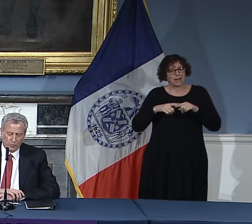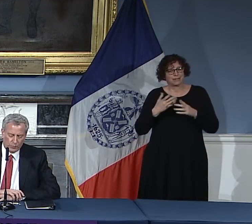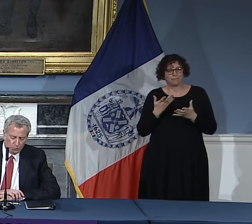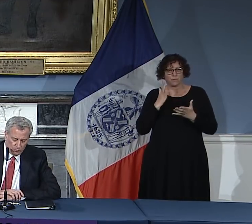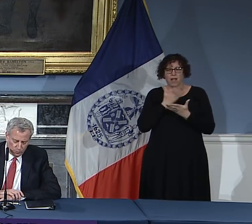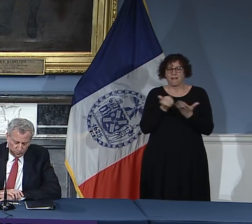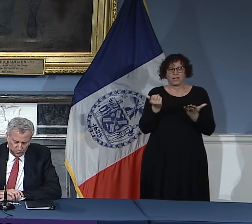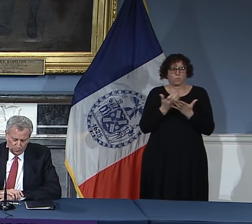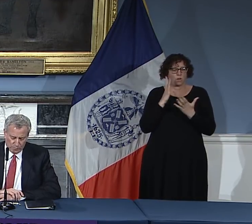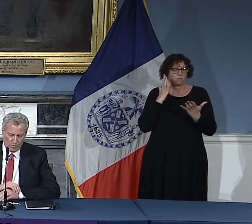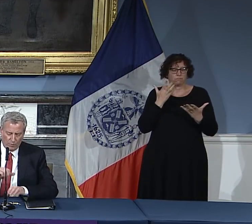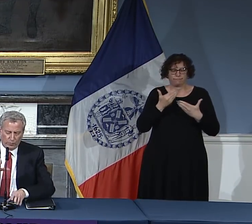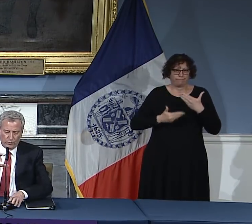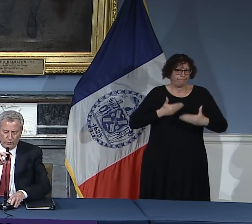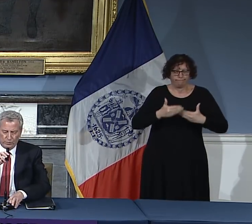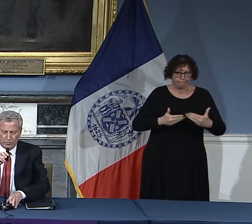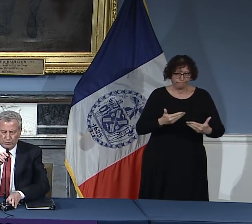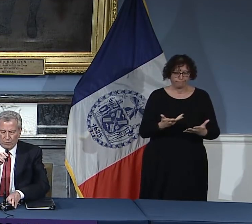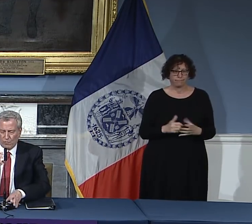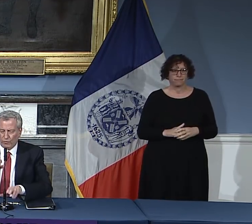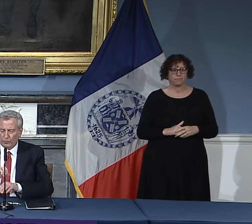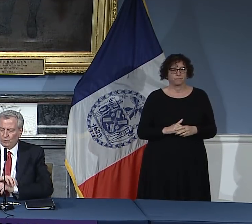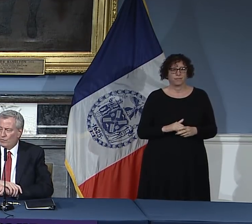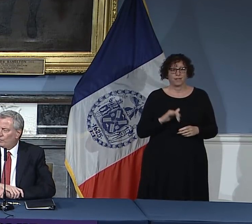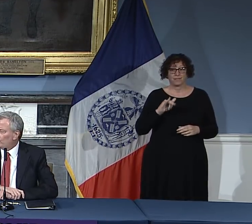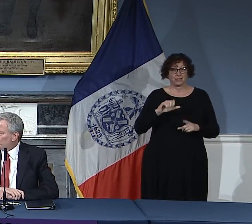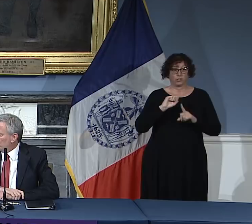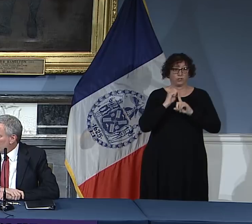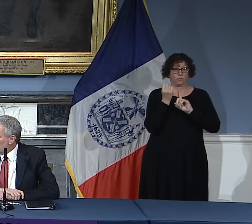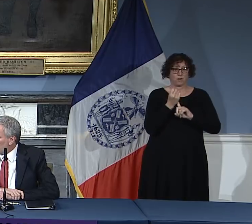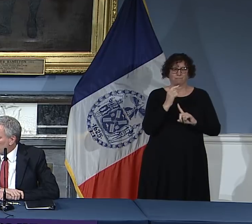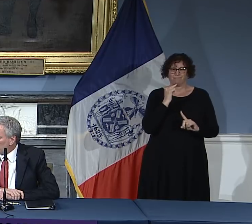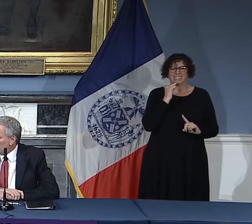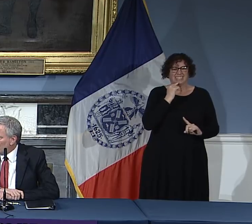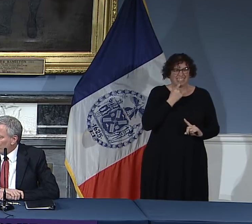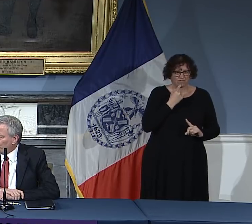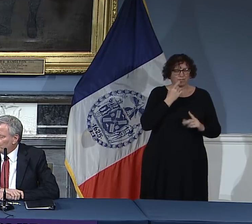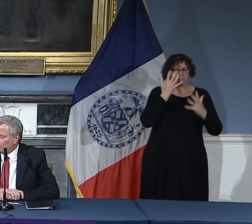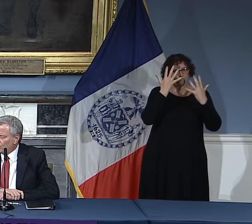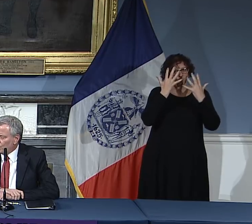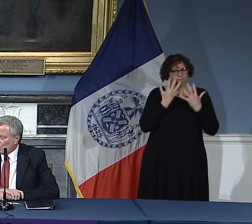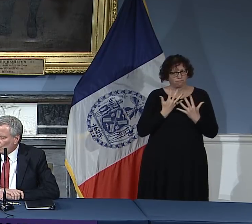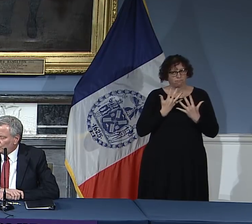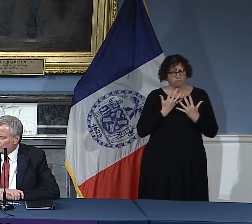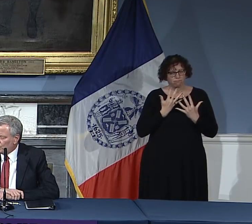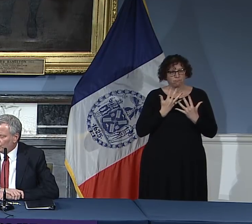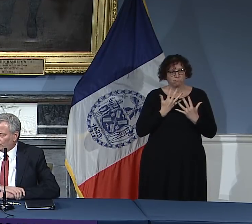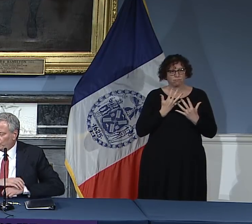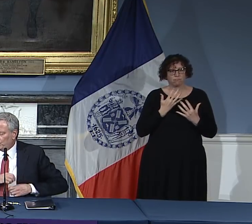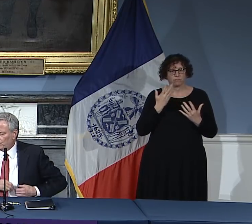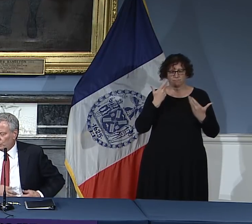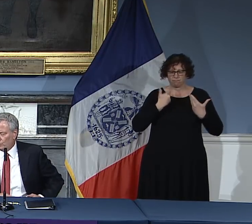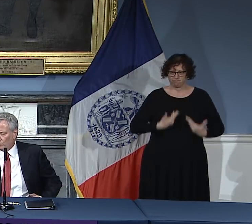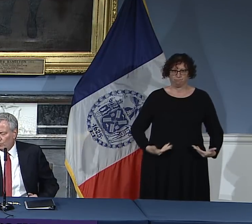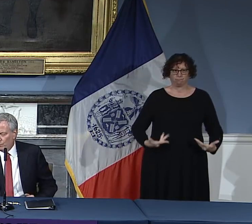DEPEND ON ALL OF US. THIS IS A SOBER MONTME THAT WE ARE IN WITH REGARDTO HET